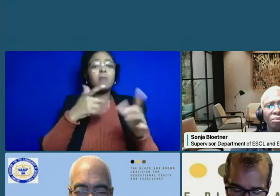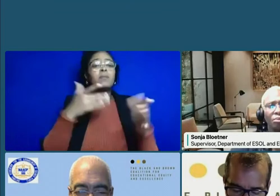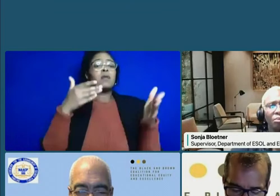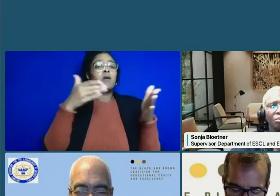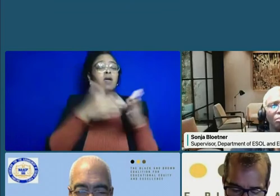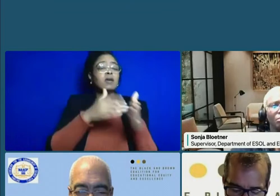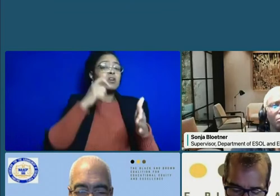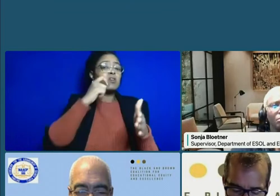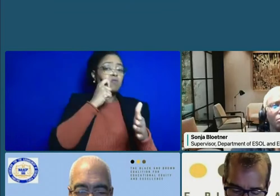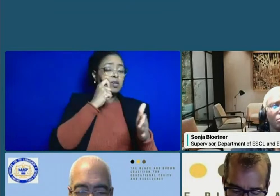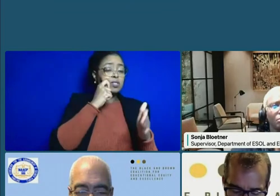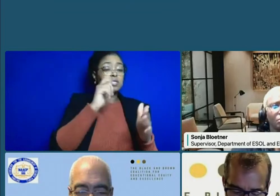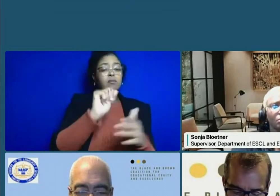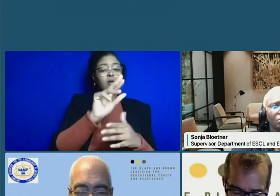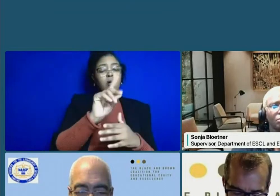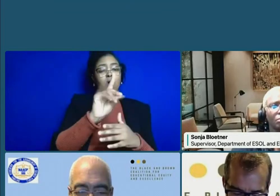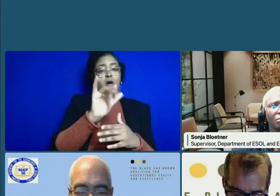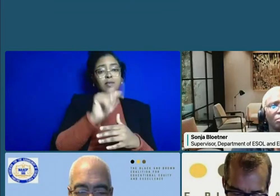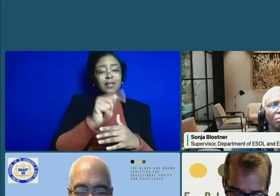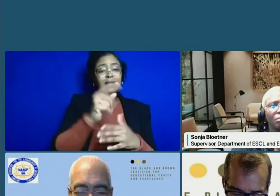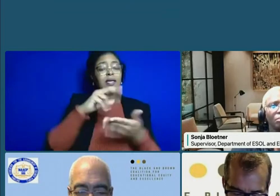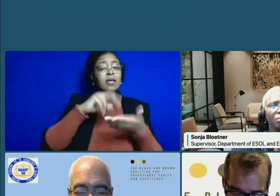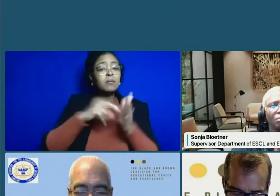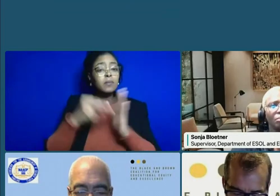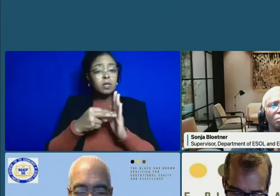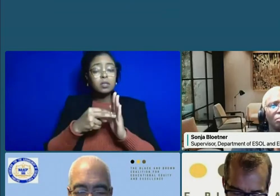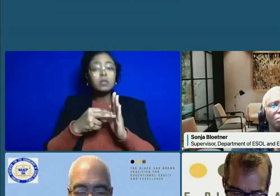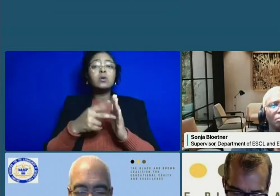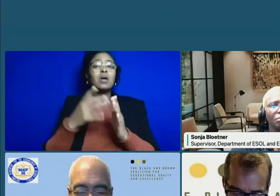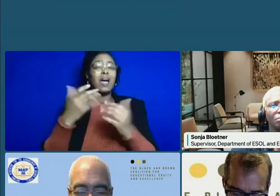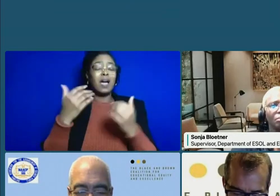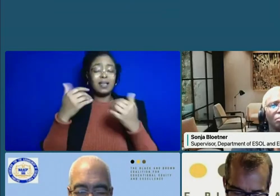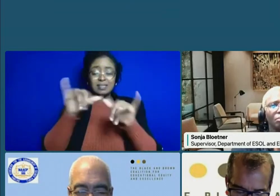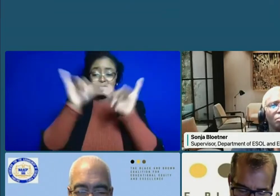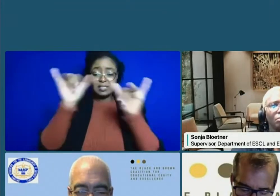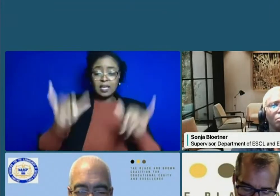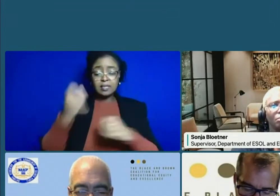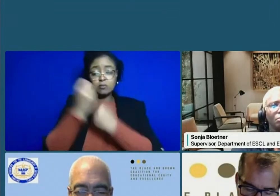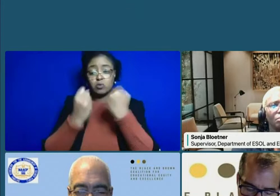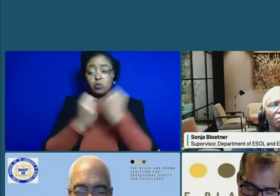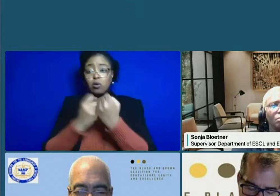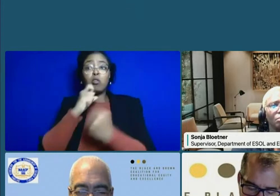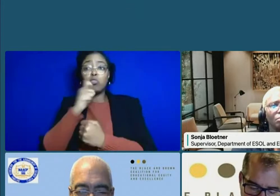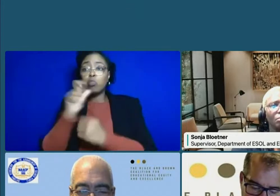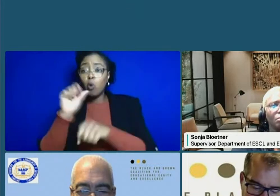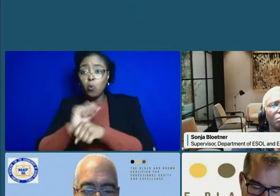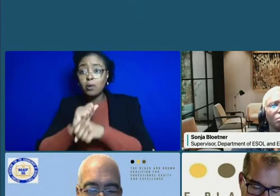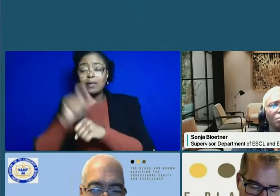the action clients following from the anti rhesus audit, that means that we have to rebuild